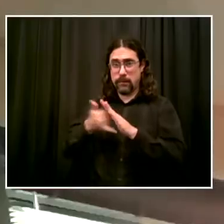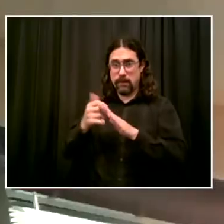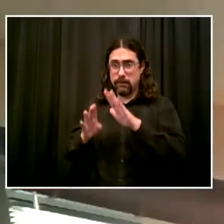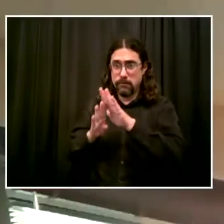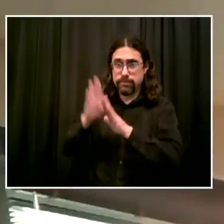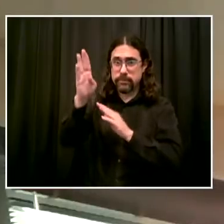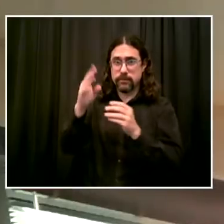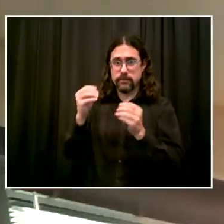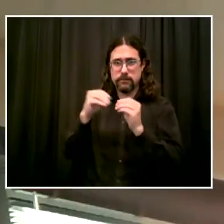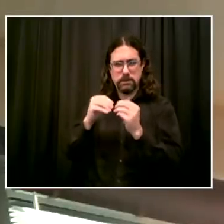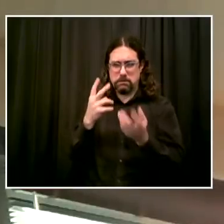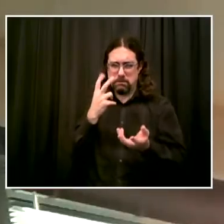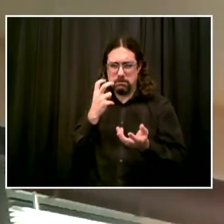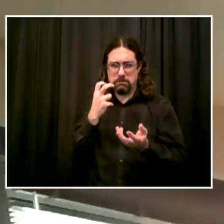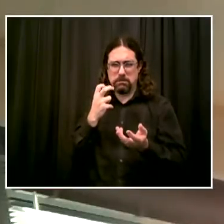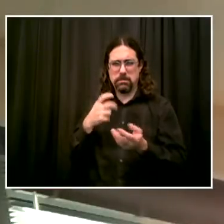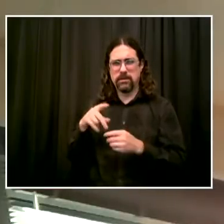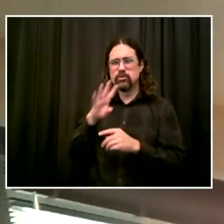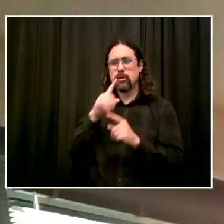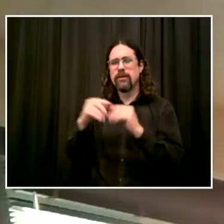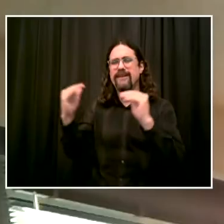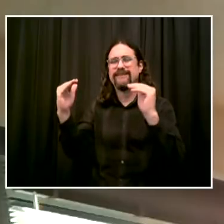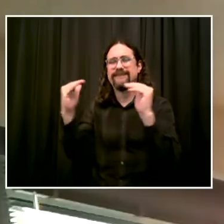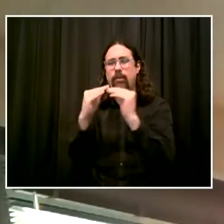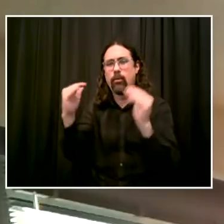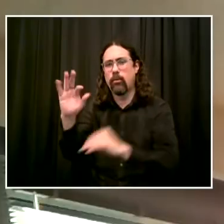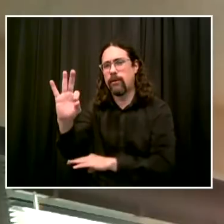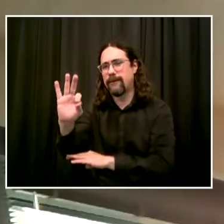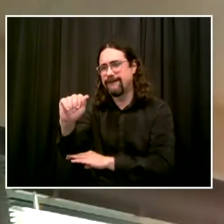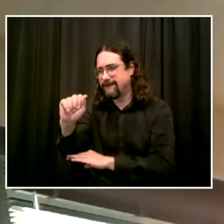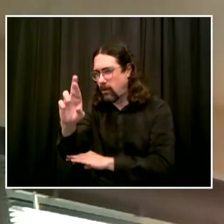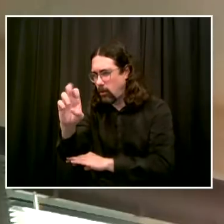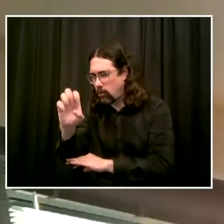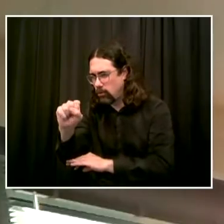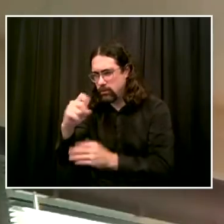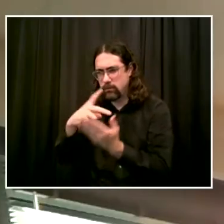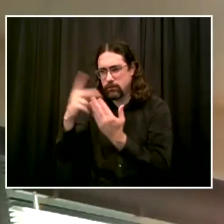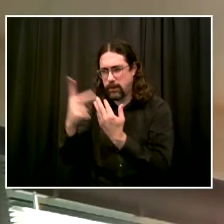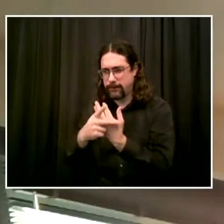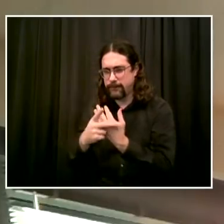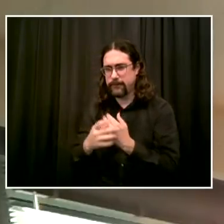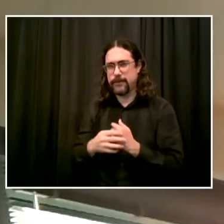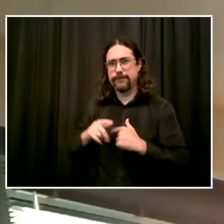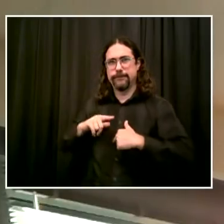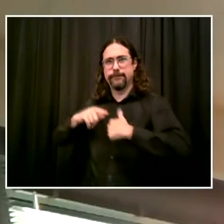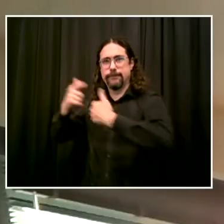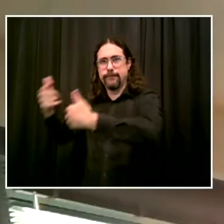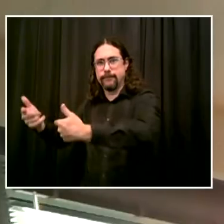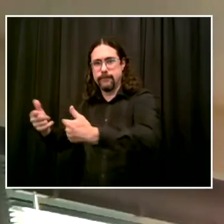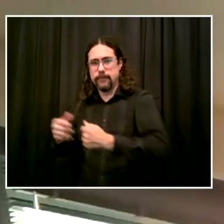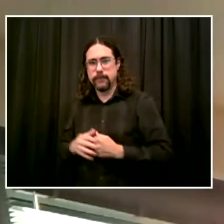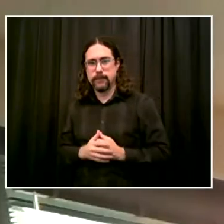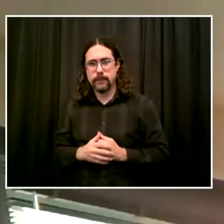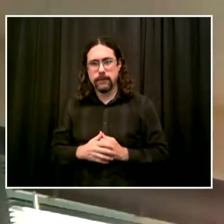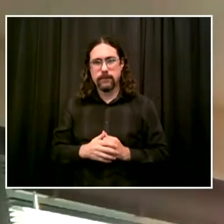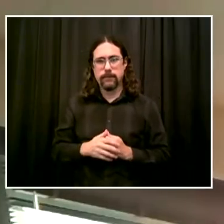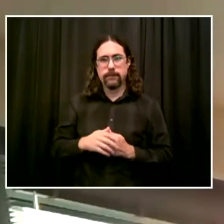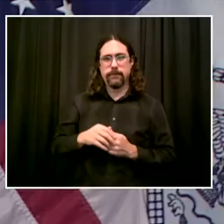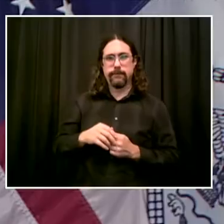W E ARE NOT GOING TO SEE THAT TURNAROUND IN THESH OT RTE.RM MELANIE, YDOO U HAVE ANYTHING YOU WOULD LIKE TO ADD? I WOULD ONLY ADD THAT YOU ARE